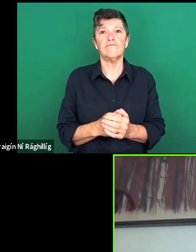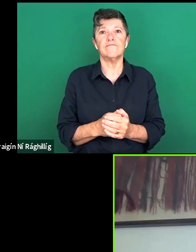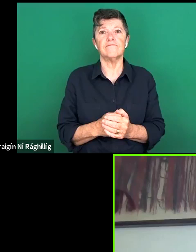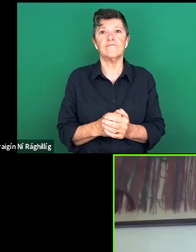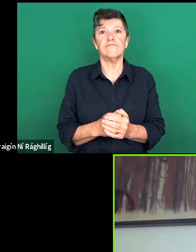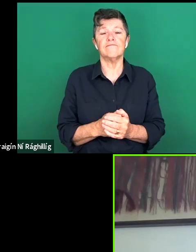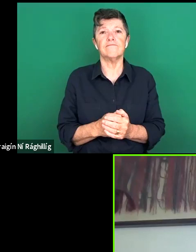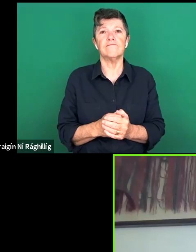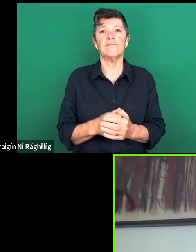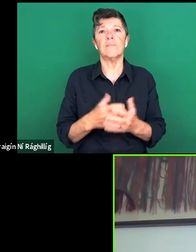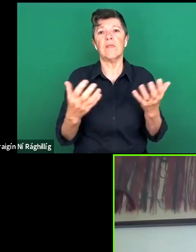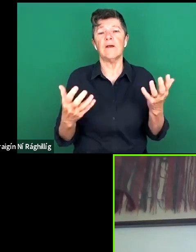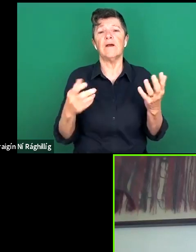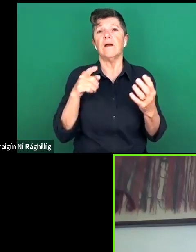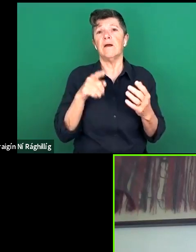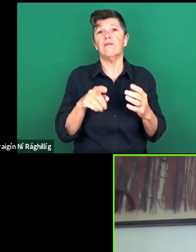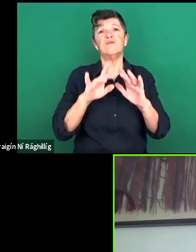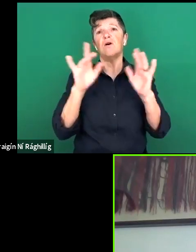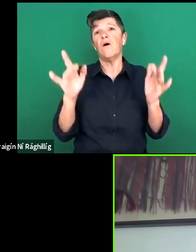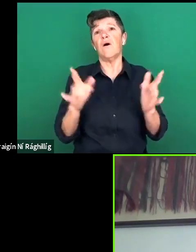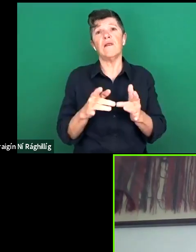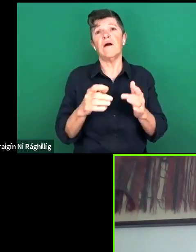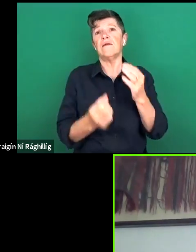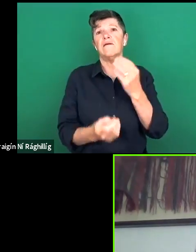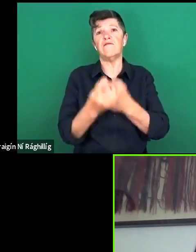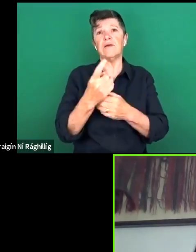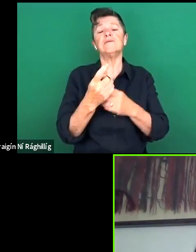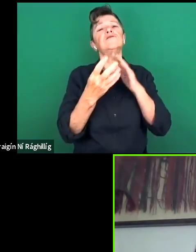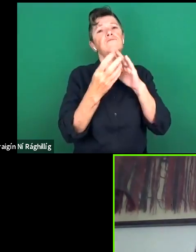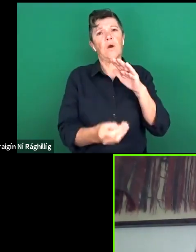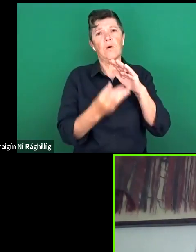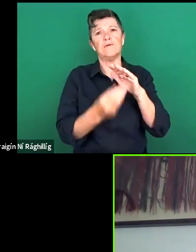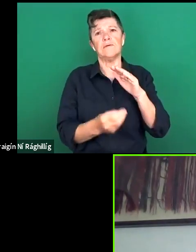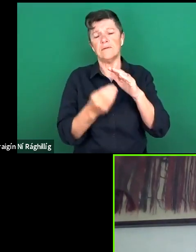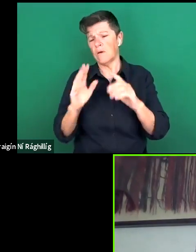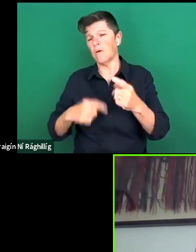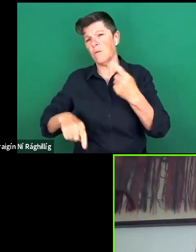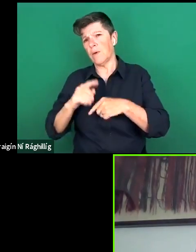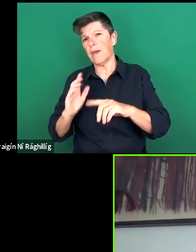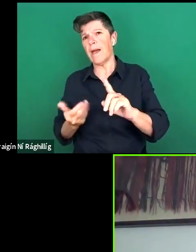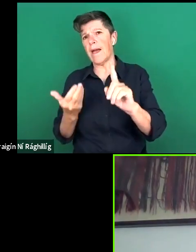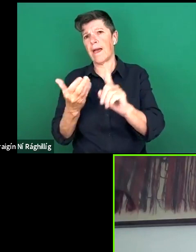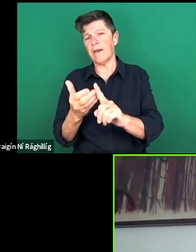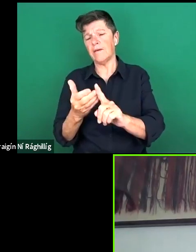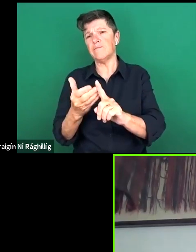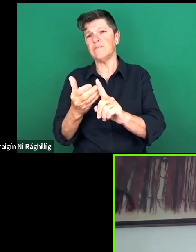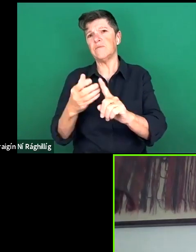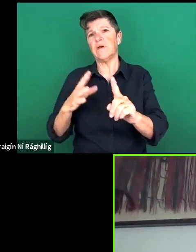an opportunity fo extend dialogue to the world beyond and think